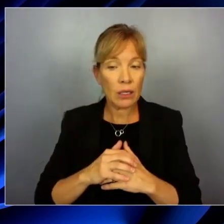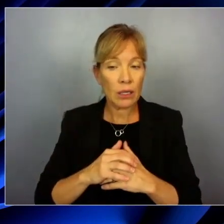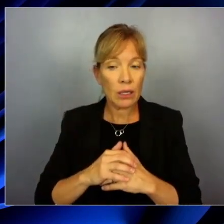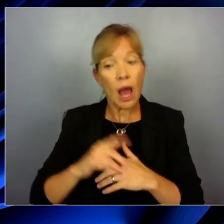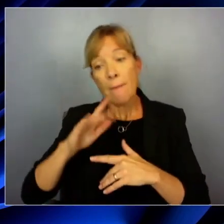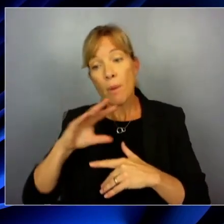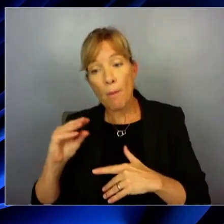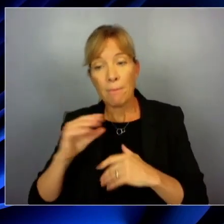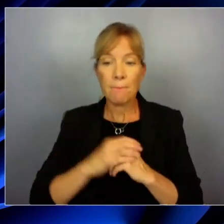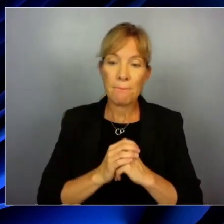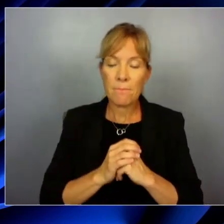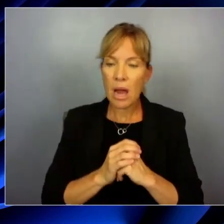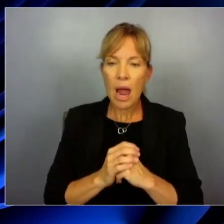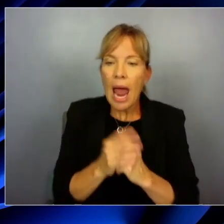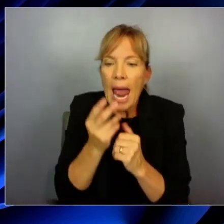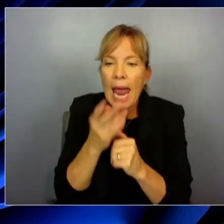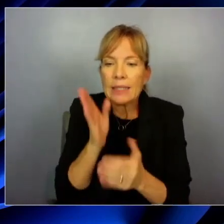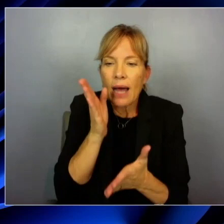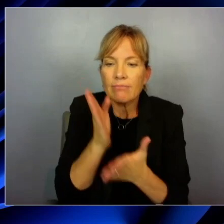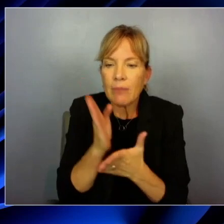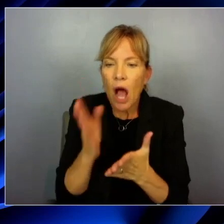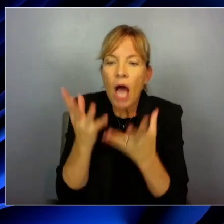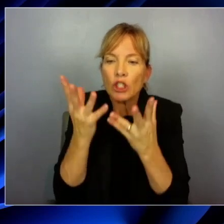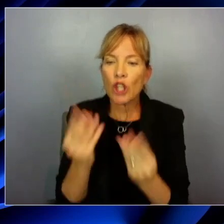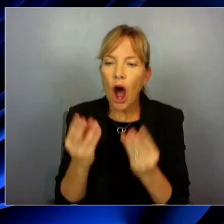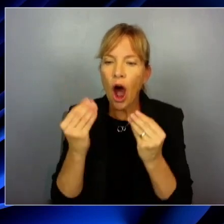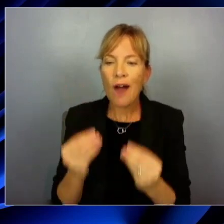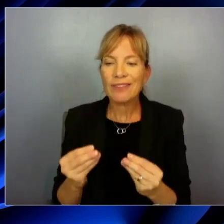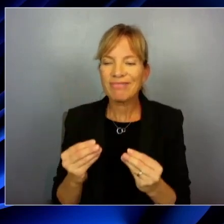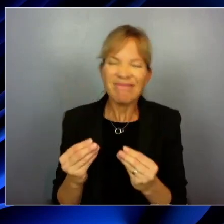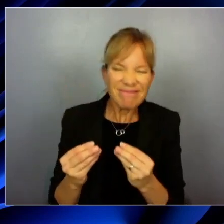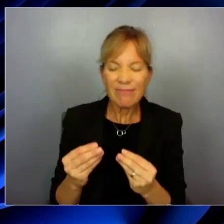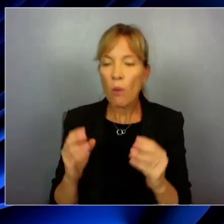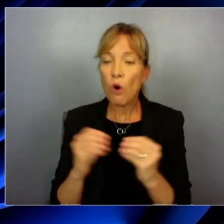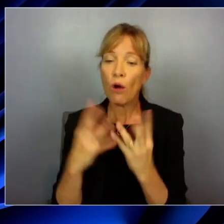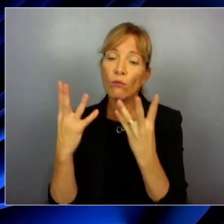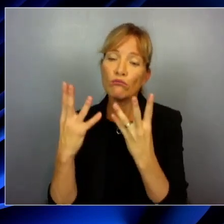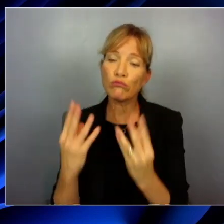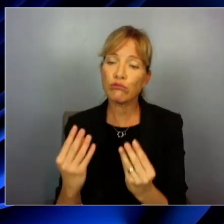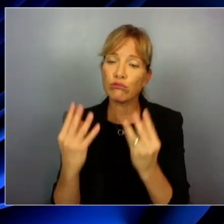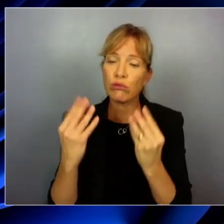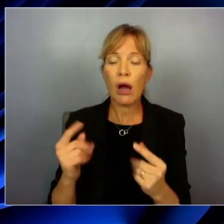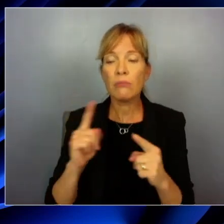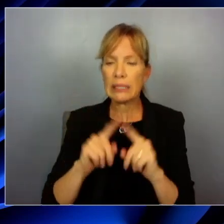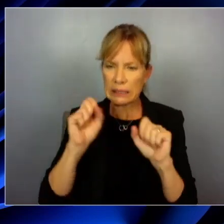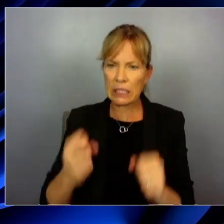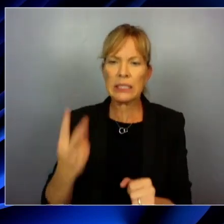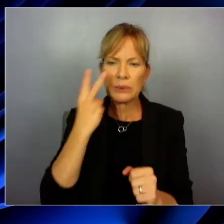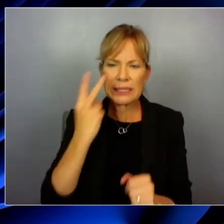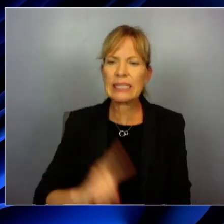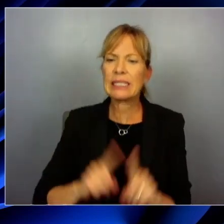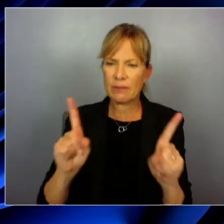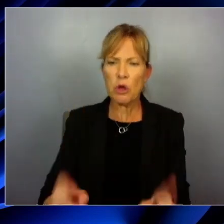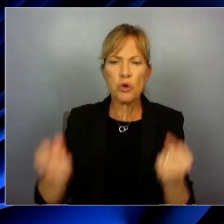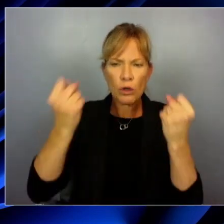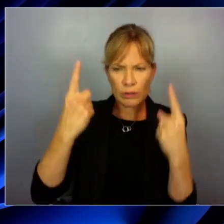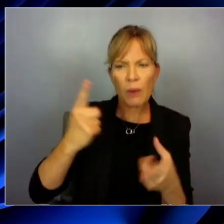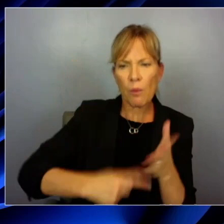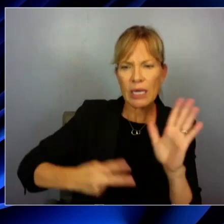It's just a softer tone. Yeah, much softer tone, but it's still discernible. You still understand the meaning. Here's the default beat Windows